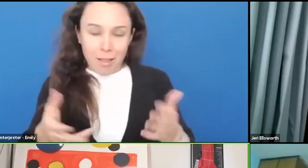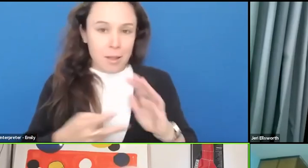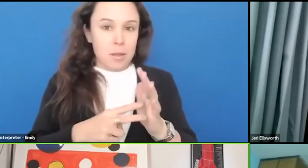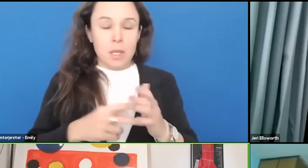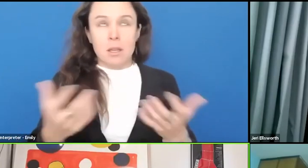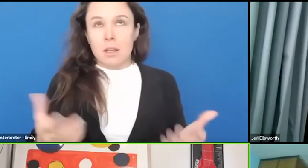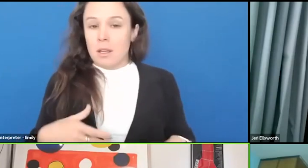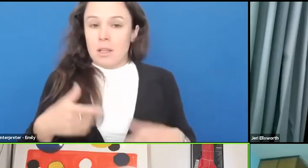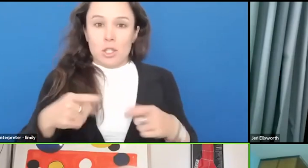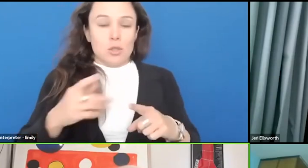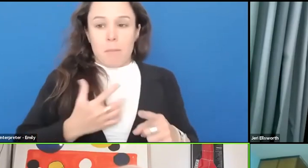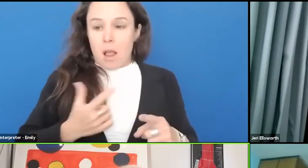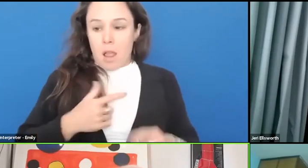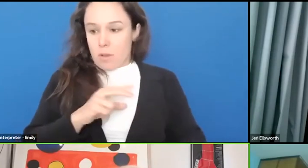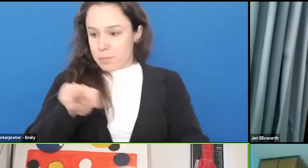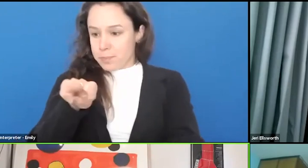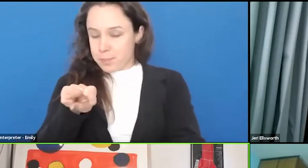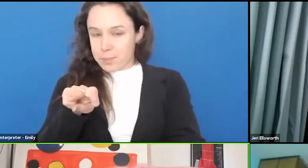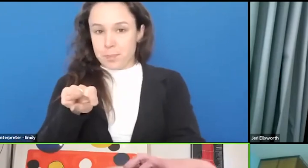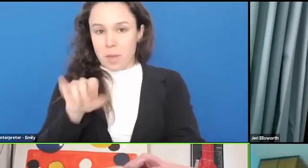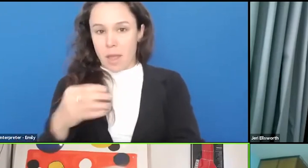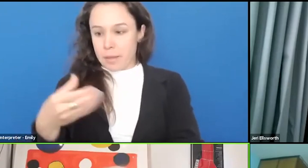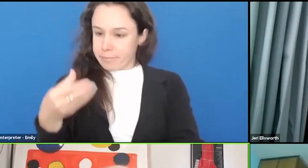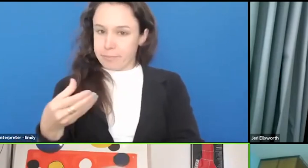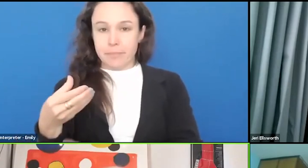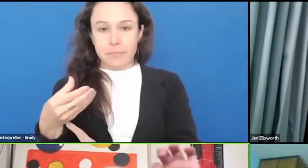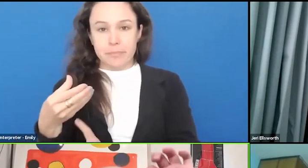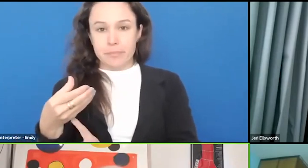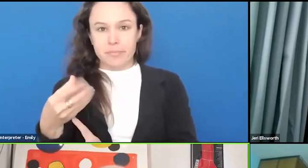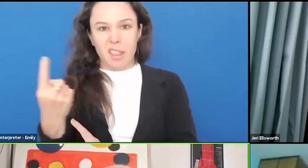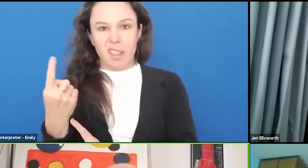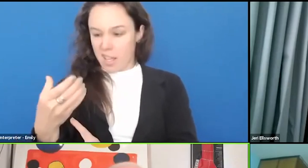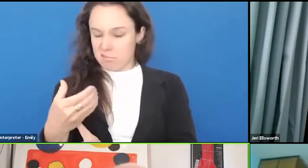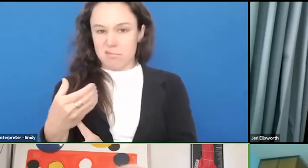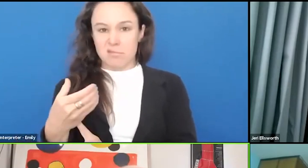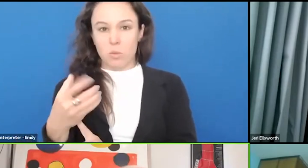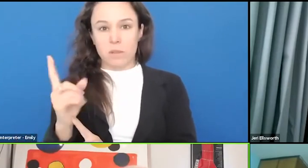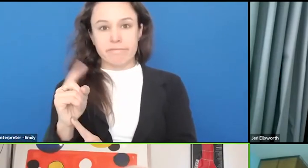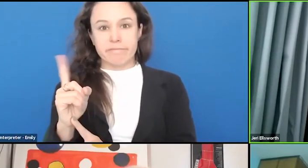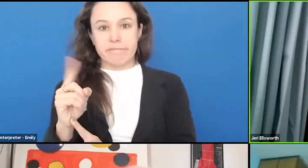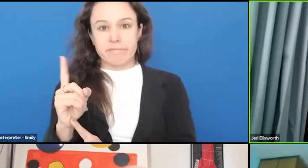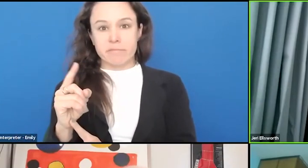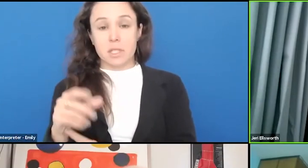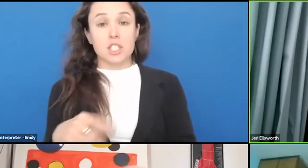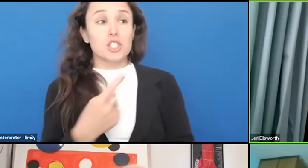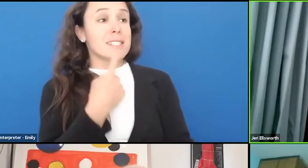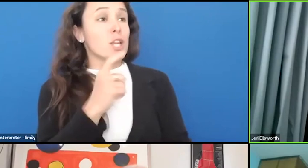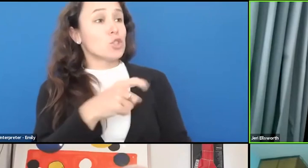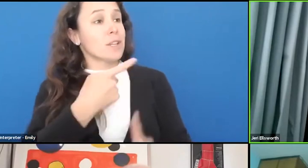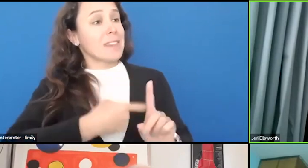looking at this little armrest compartment with this thing and a wire coming out of it. You should have leased so you could get the later model